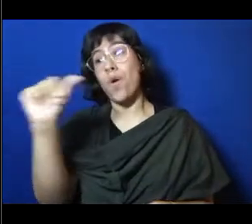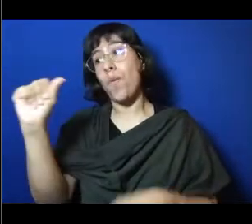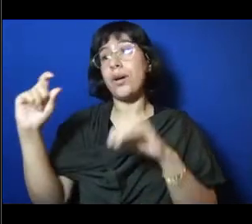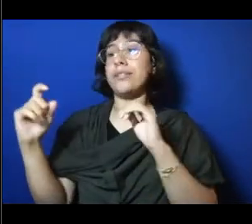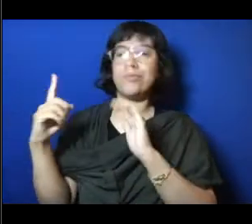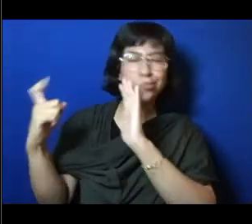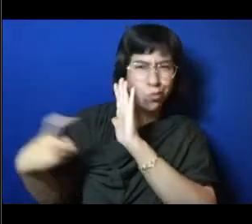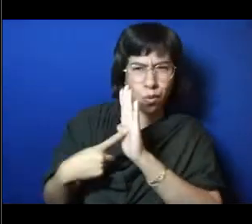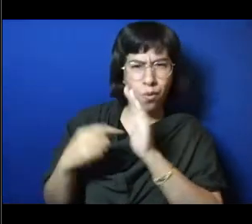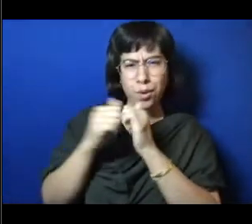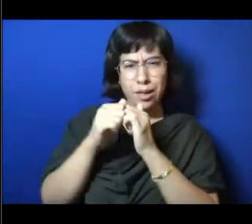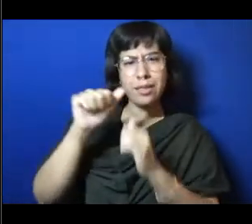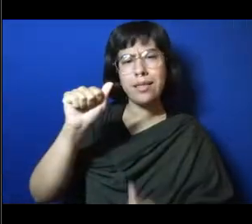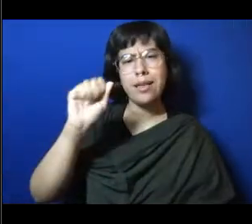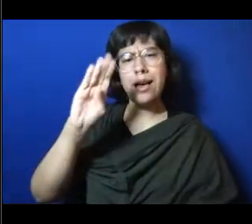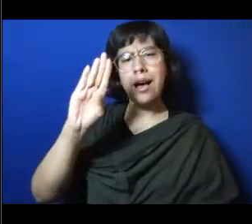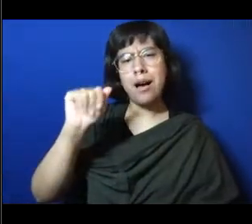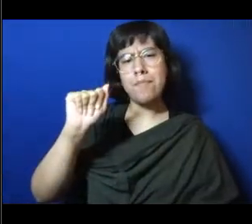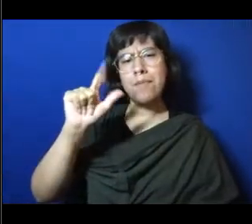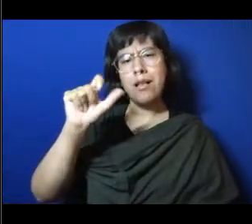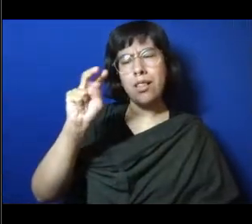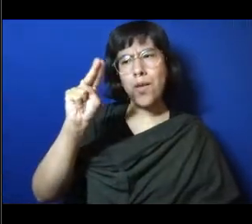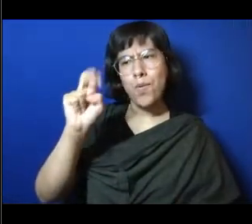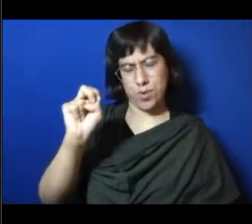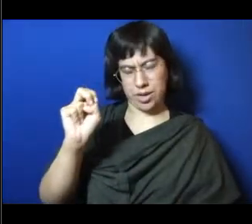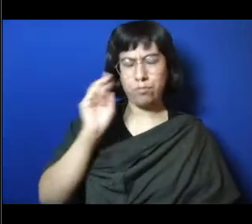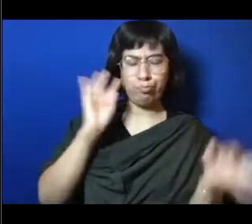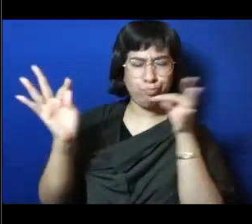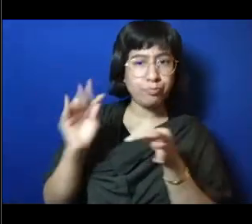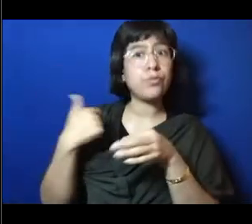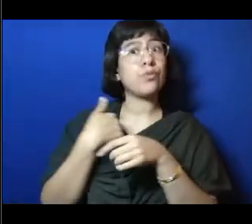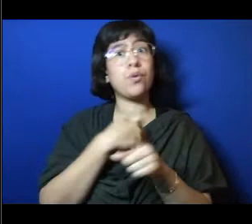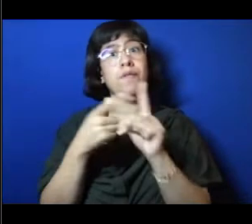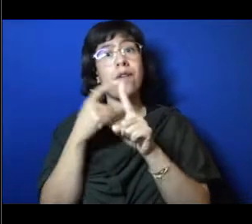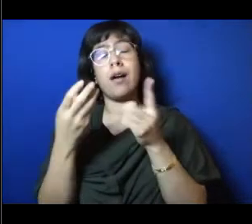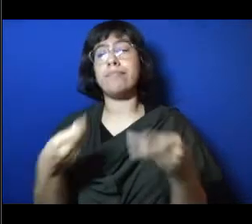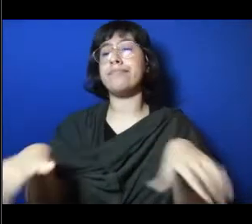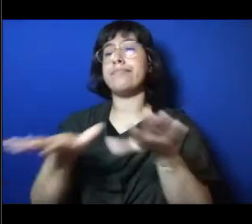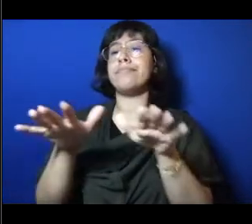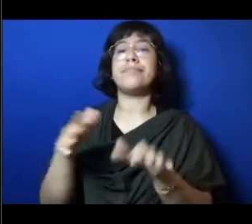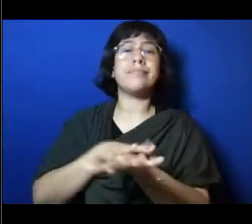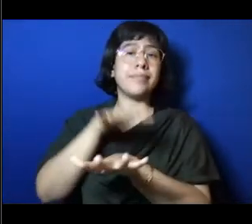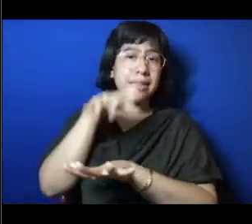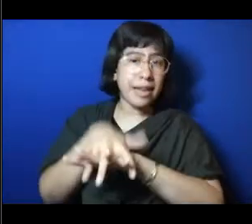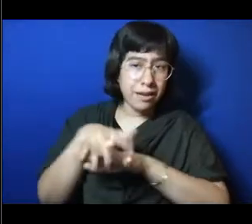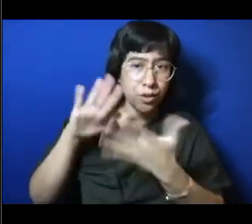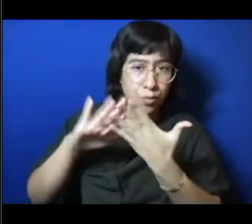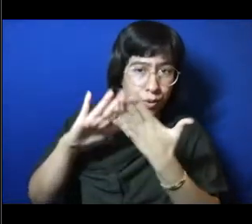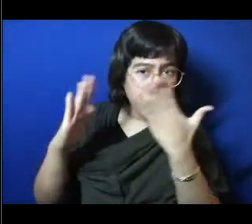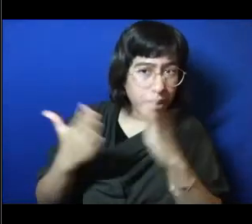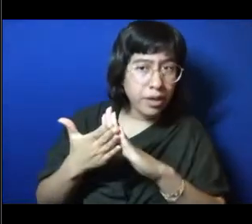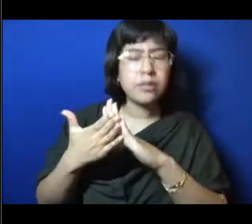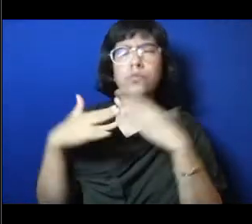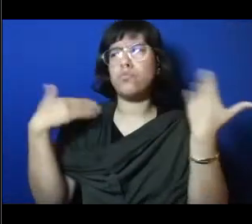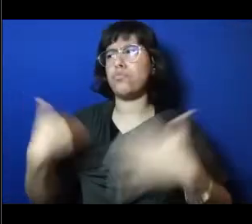we want to recognize that we are all coming to you from the traditional lands of native communities who have substantial, traditional,